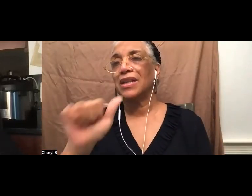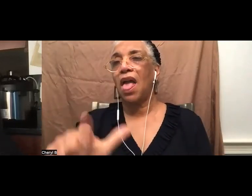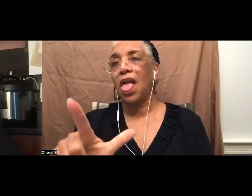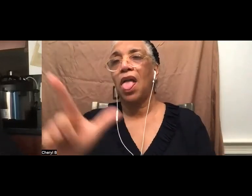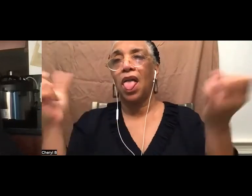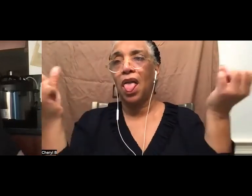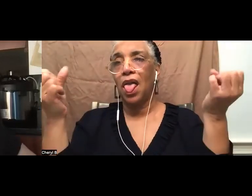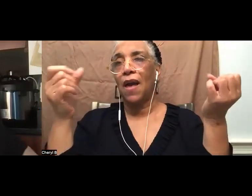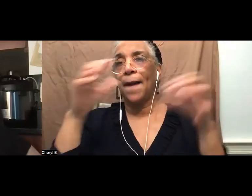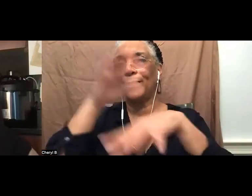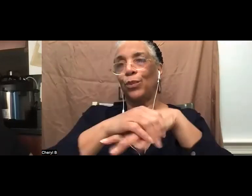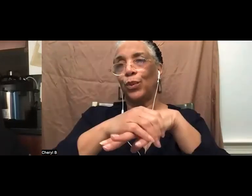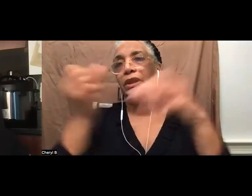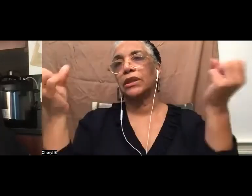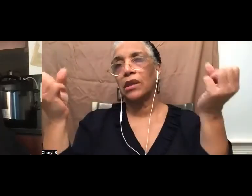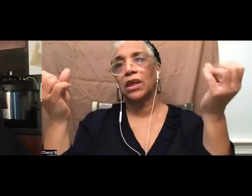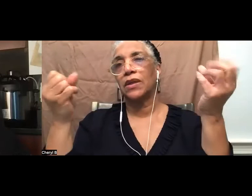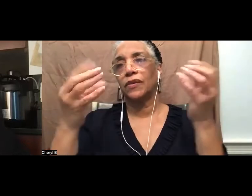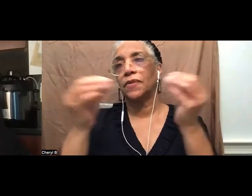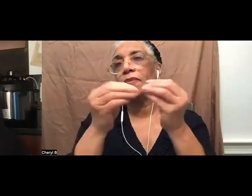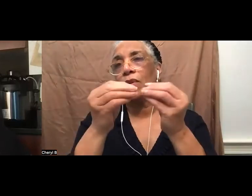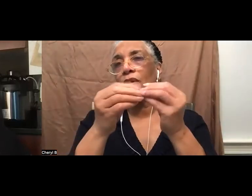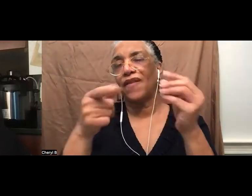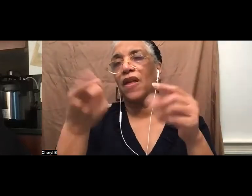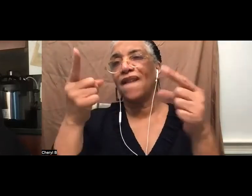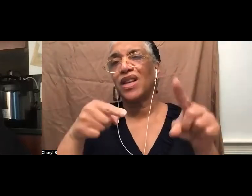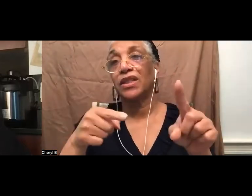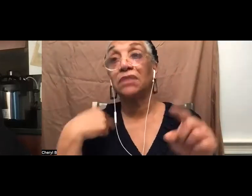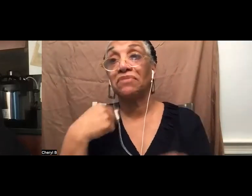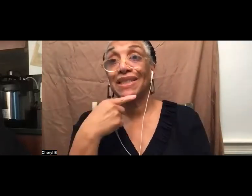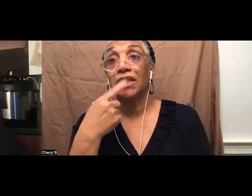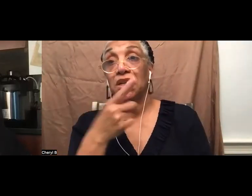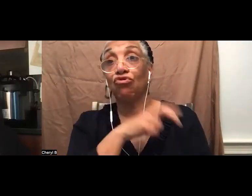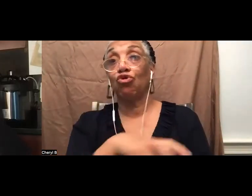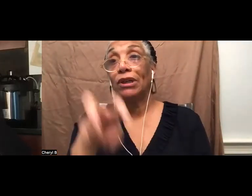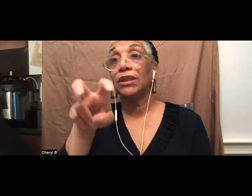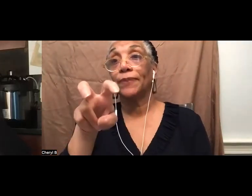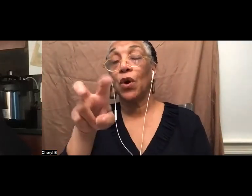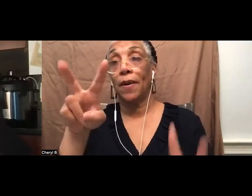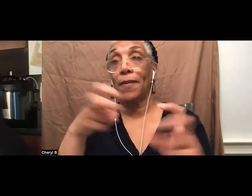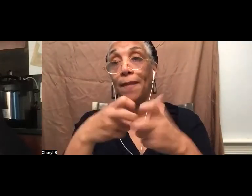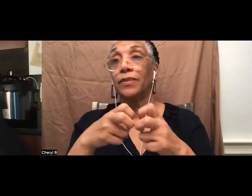I can say there were transportation issues even getting to COP.